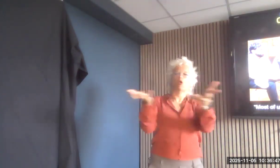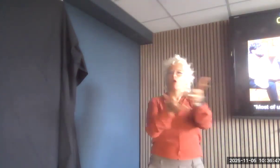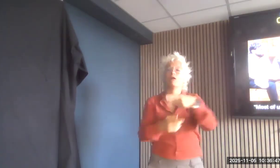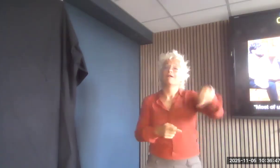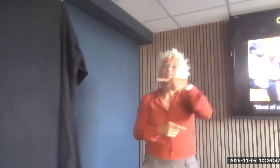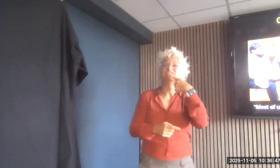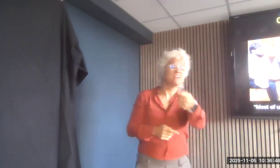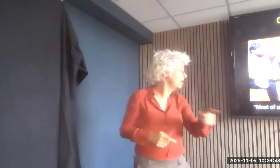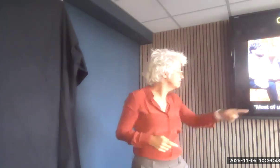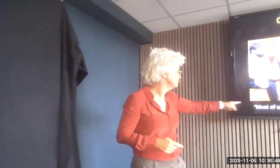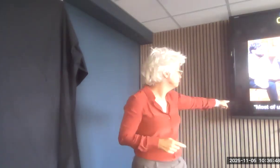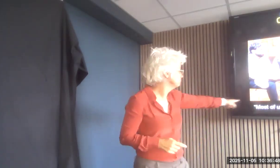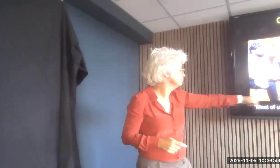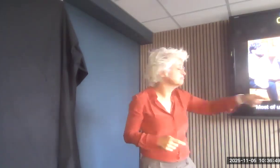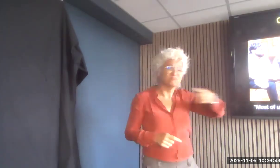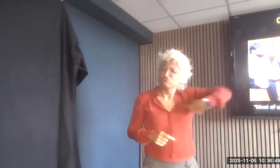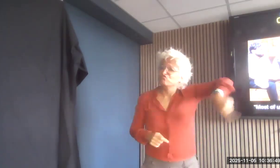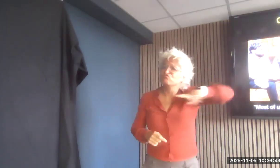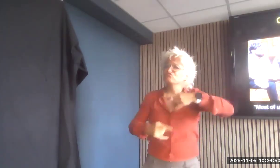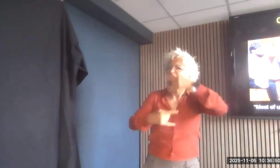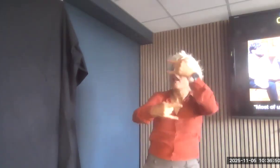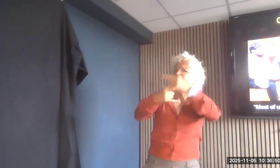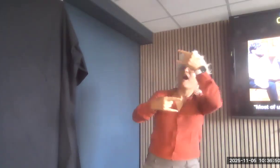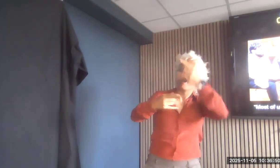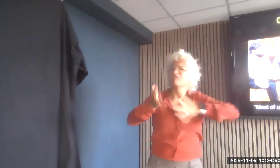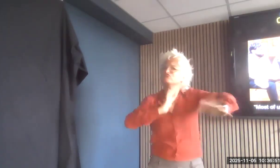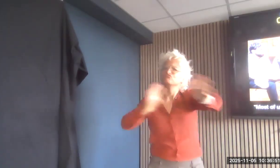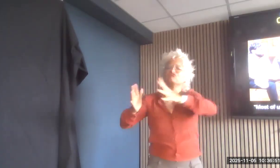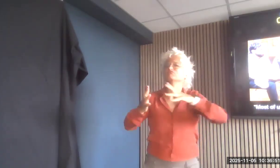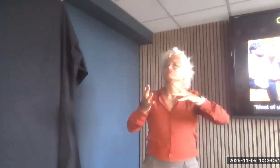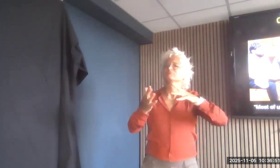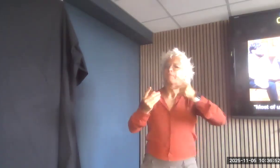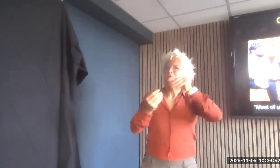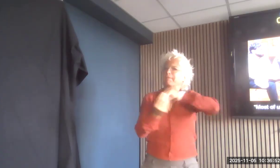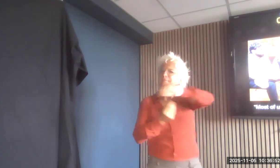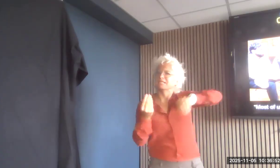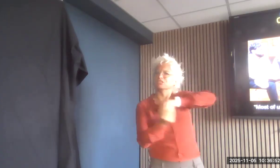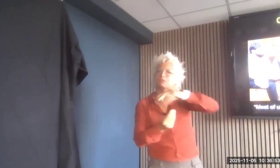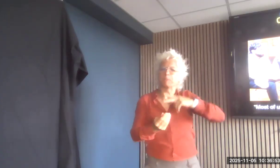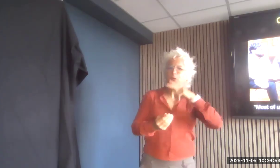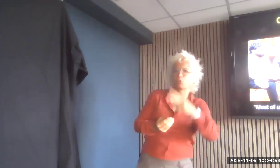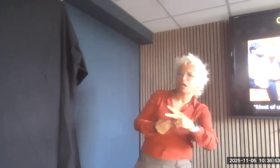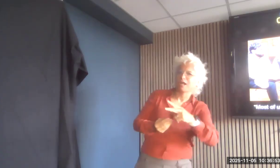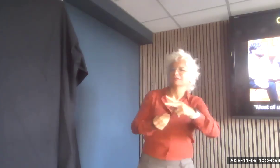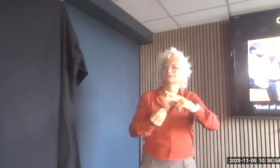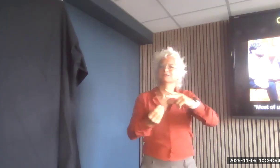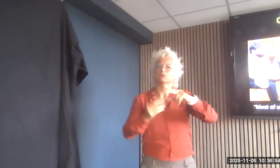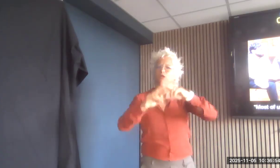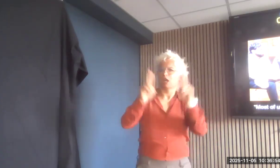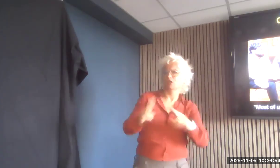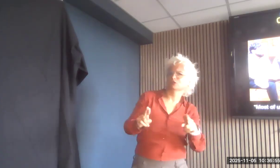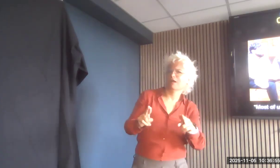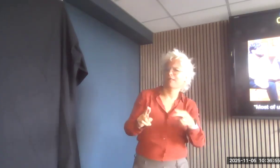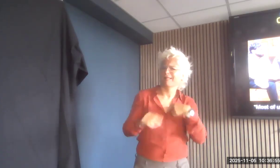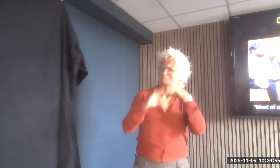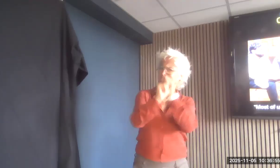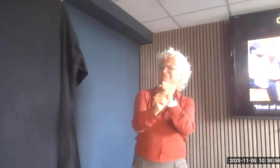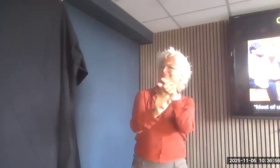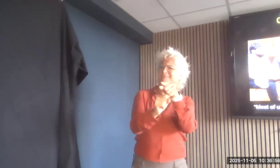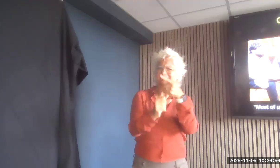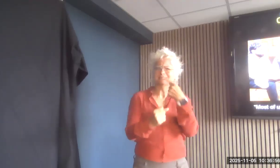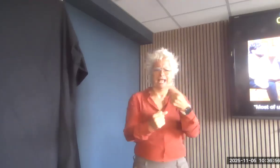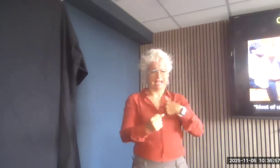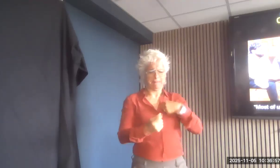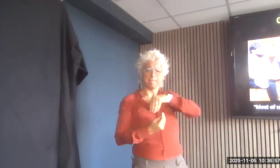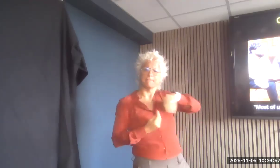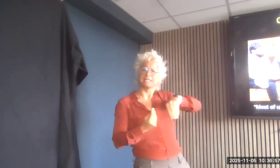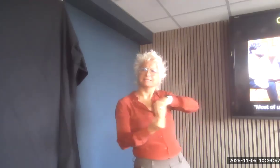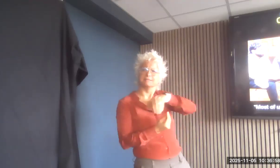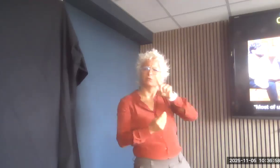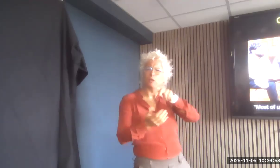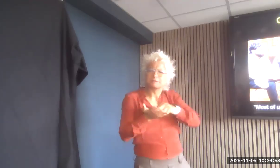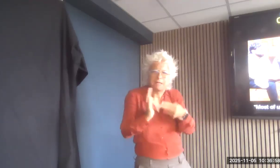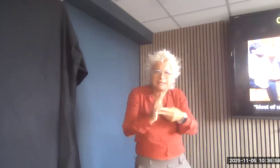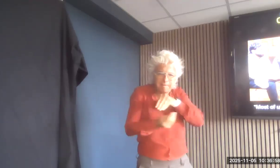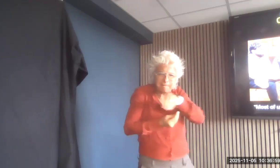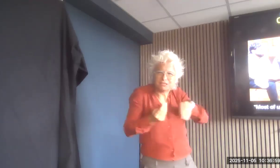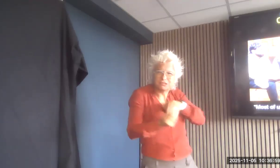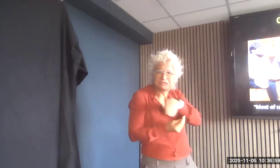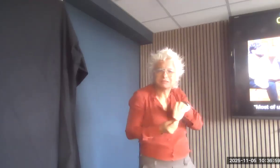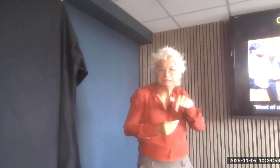I also conducted some interviews in these focus groups where people had communication, so they talked about Instagram Live and the use of Instagram Live, and the mixing of Portuguese Sign Language and International Sign.